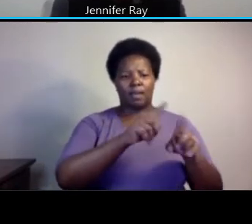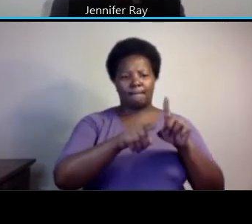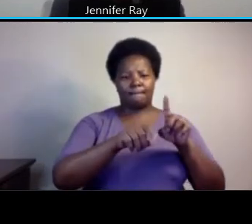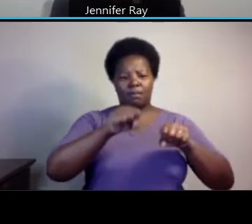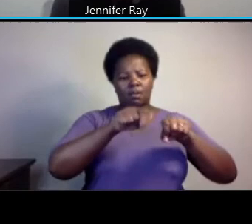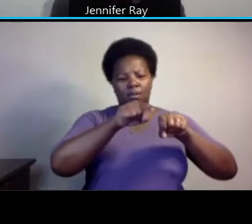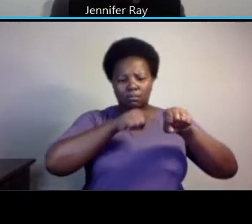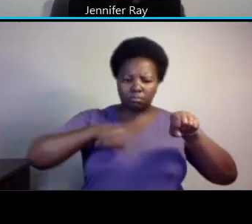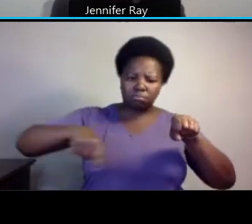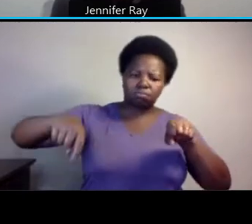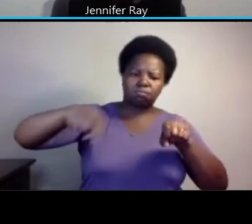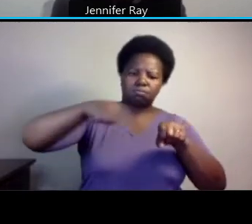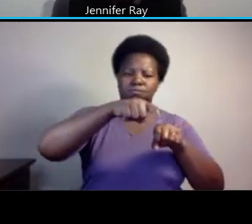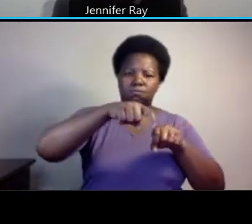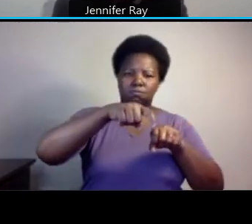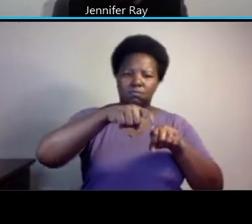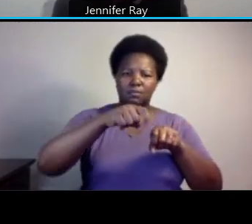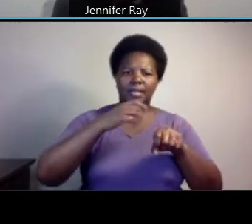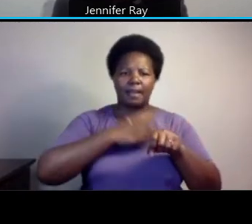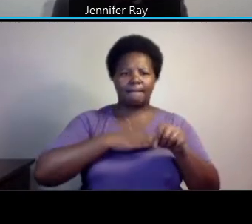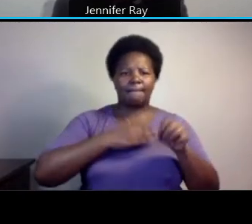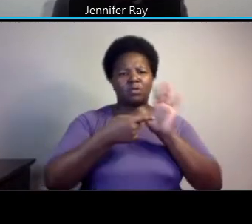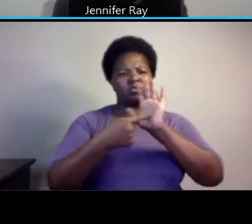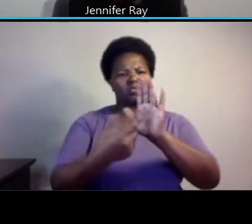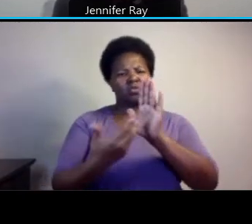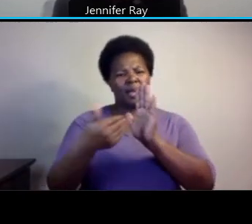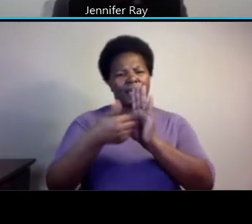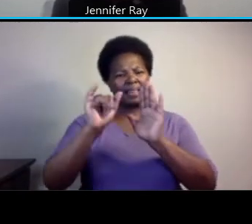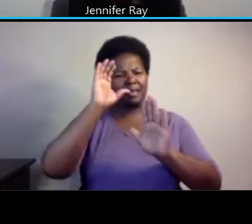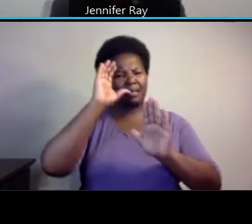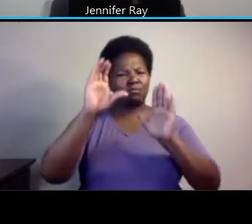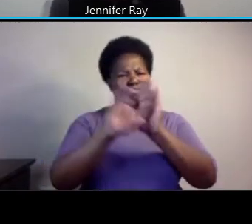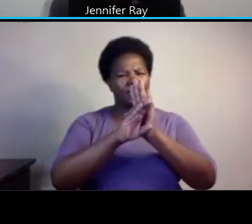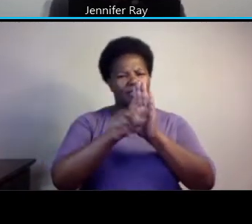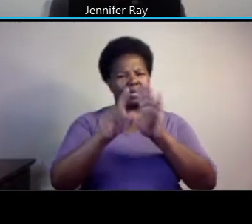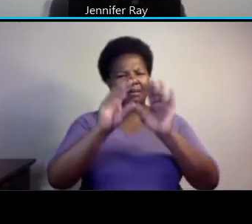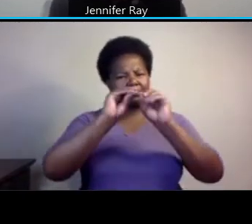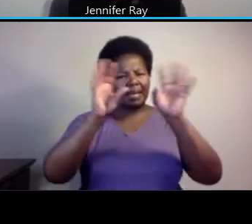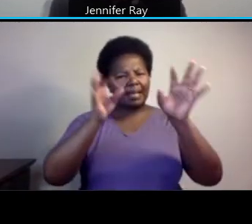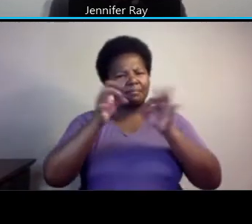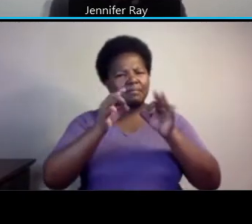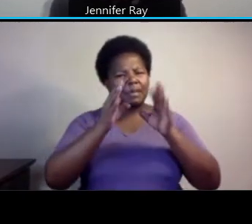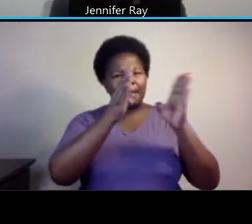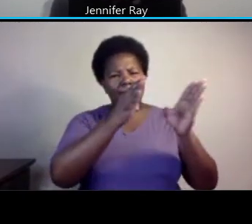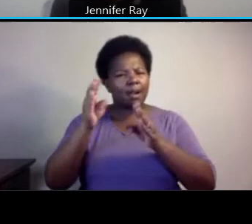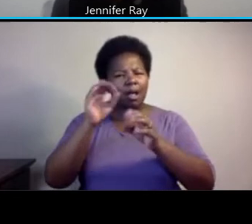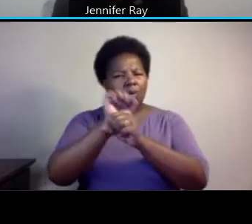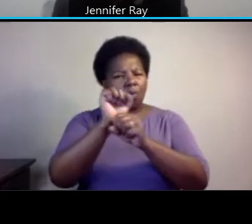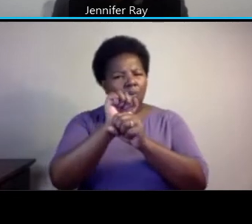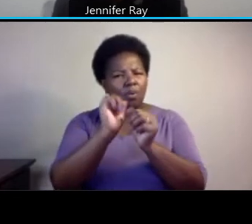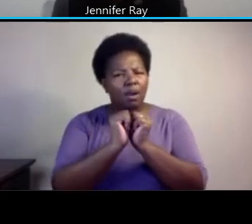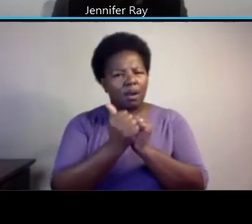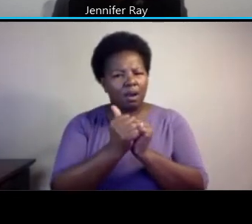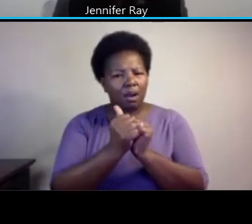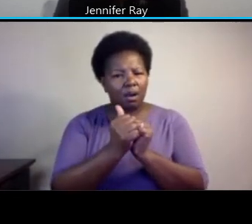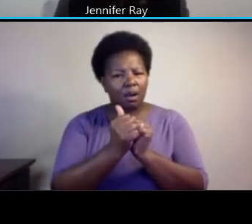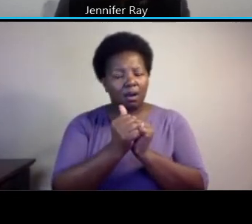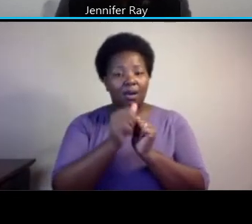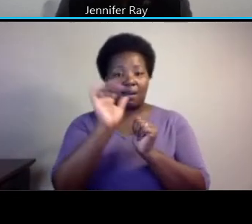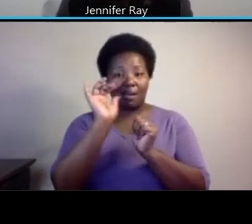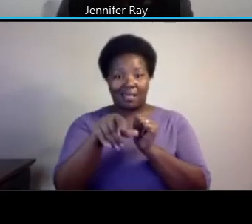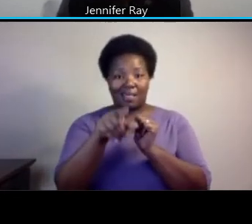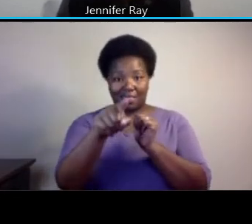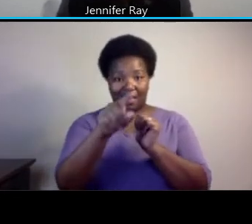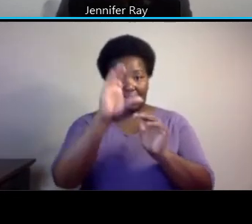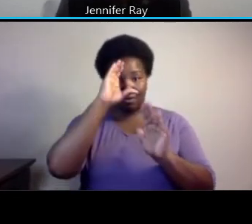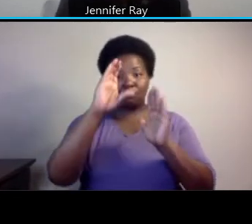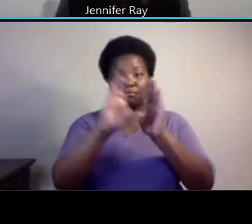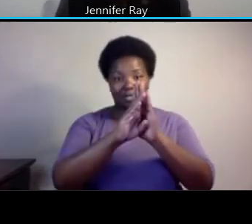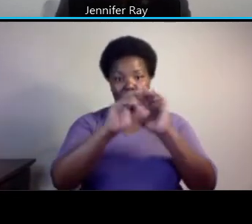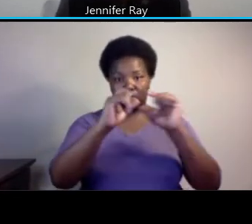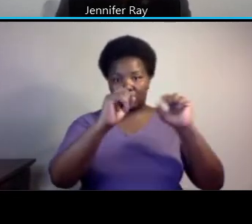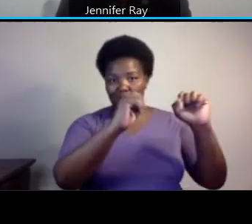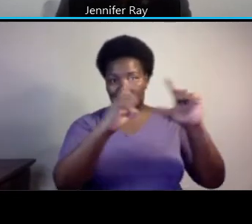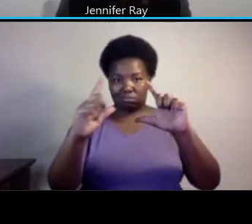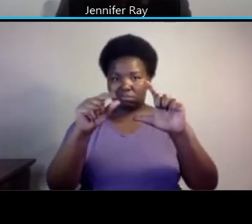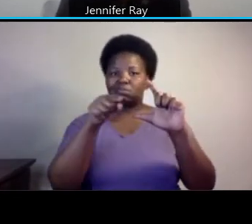re-share that image and clarify the plan there so there is the image on the screen